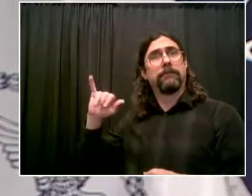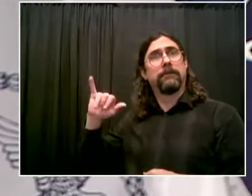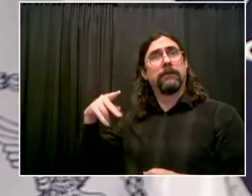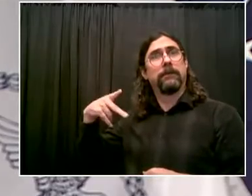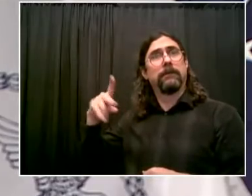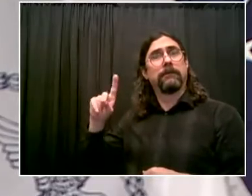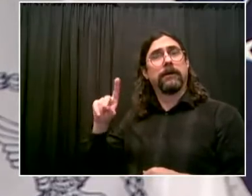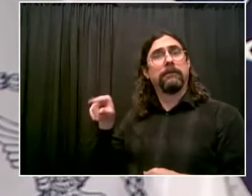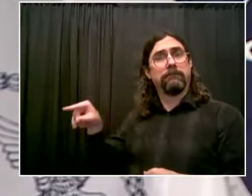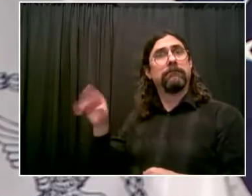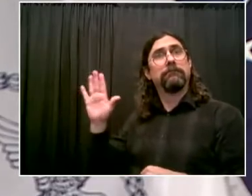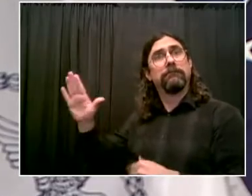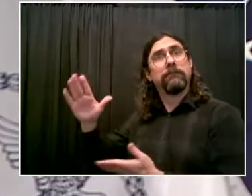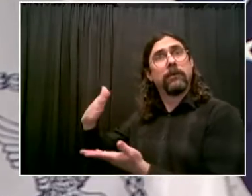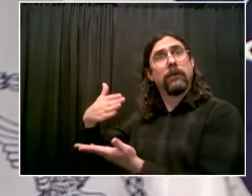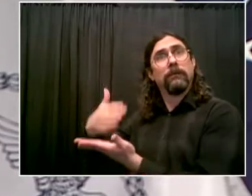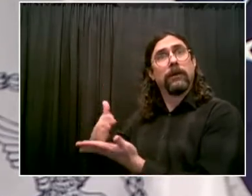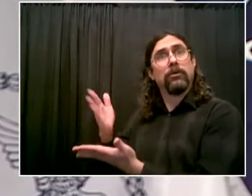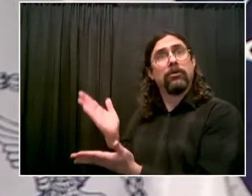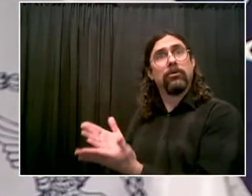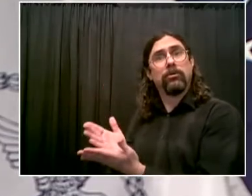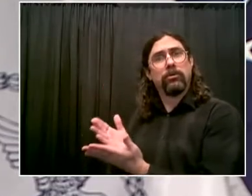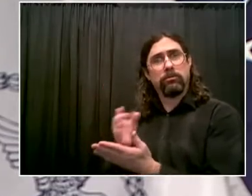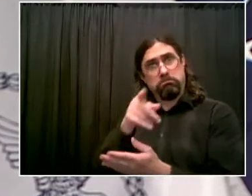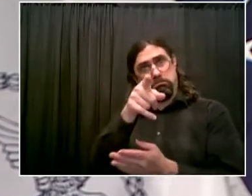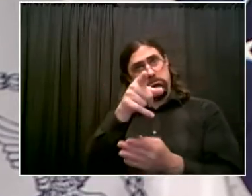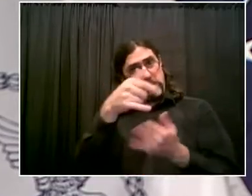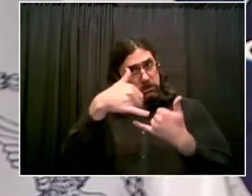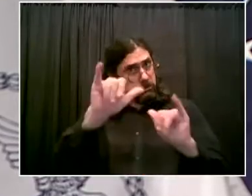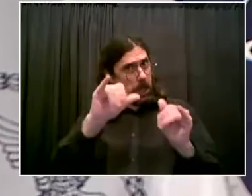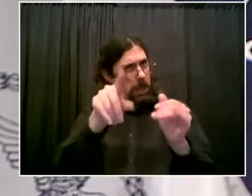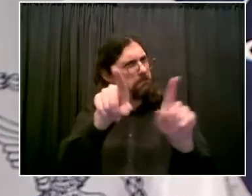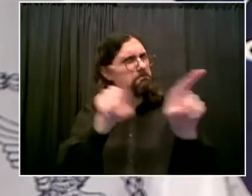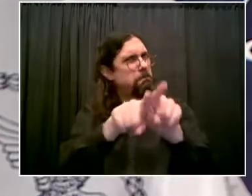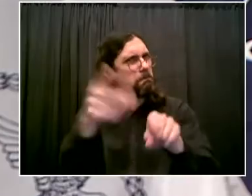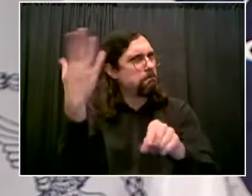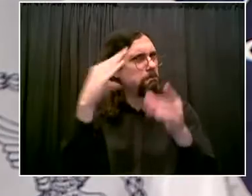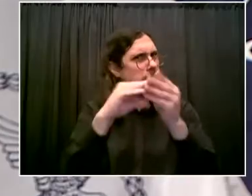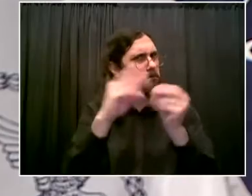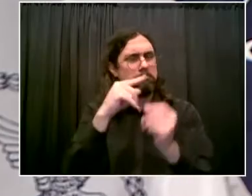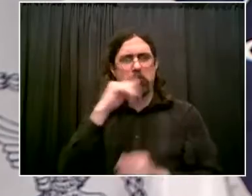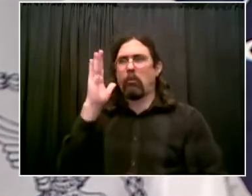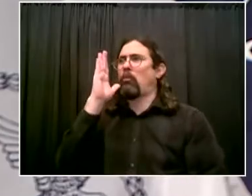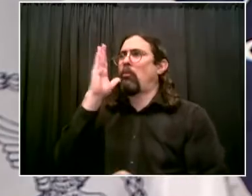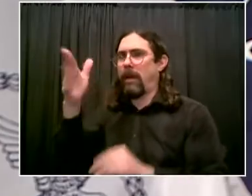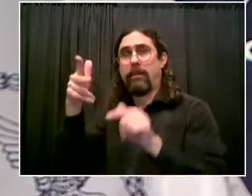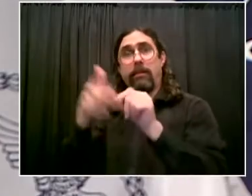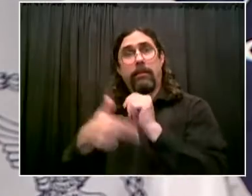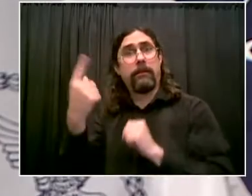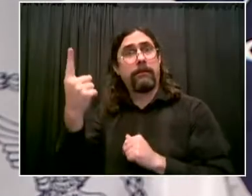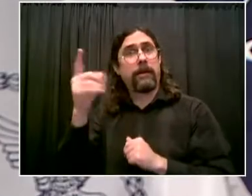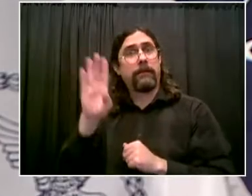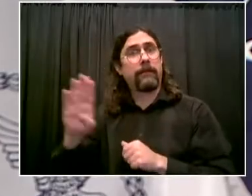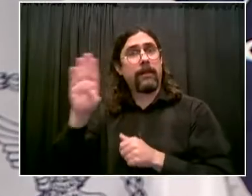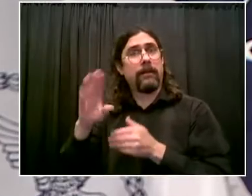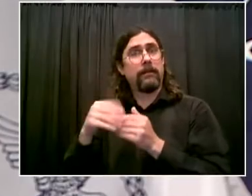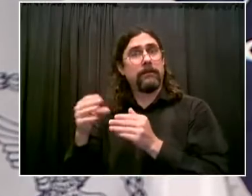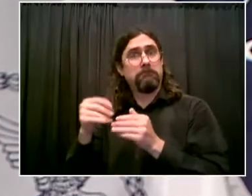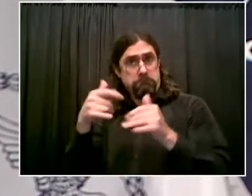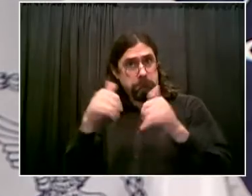STILL CLASSIFY THE NYPD DBUGET GETTING A $1 BILLION CUT? I WAS REALLY